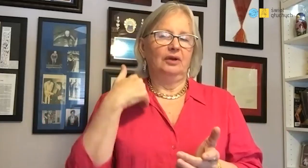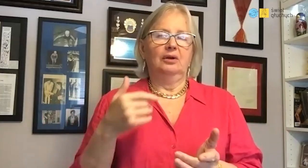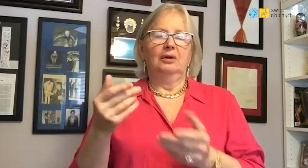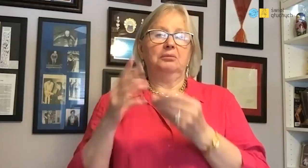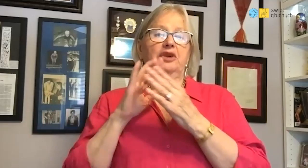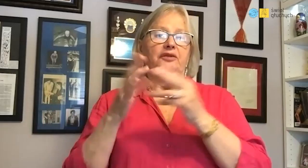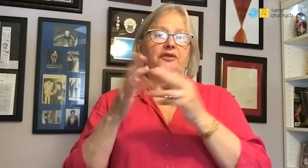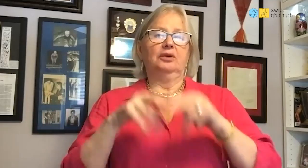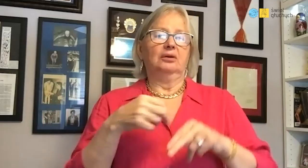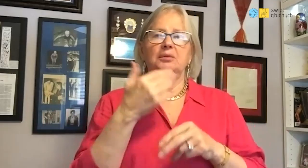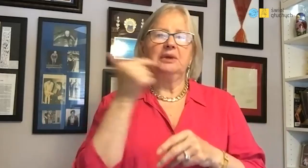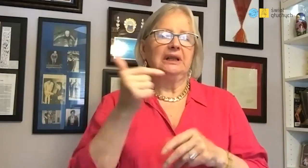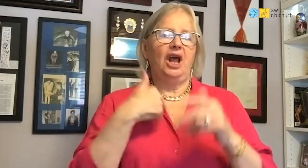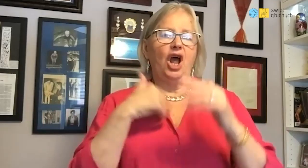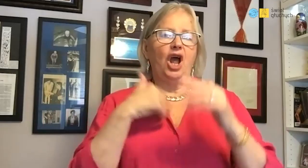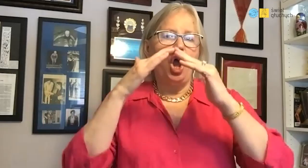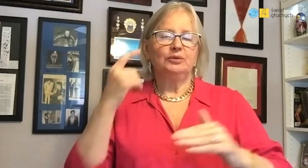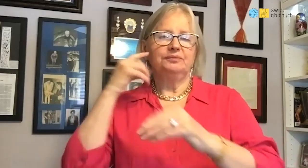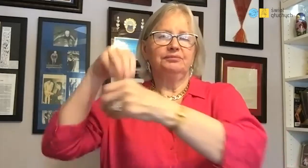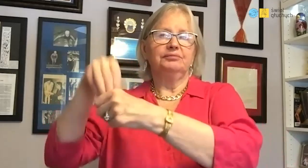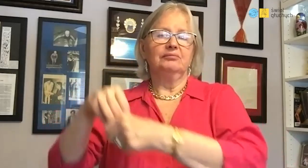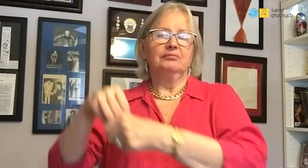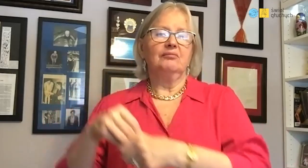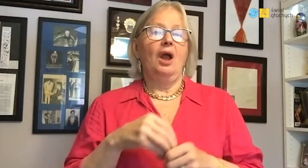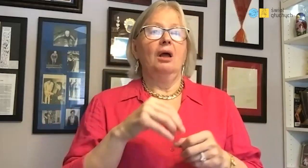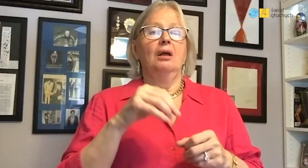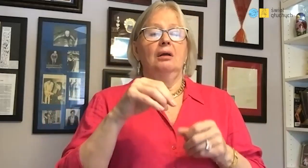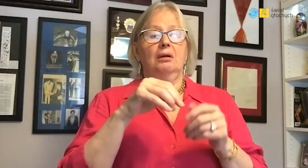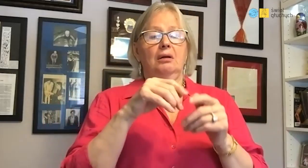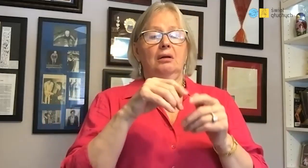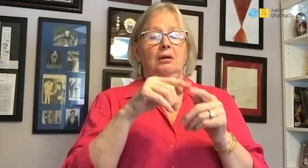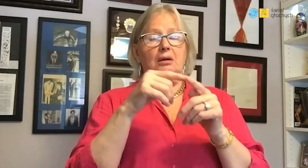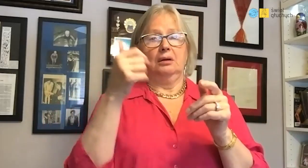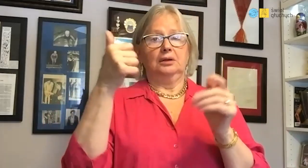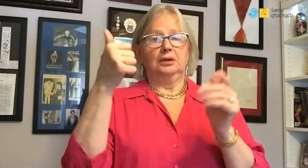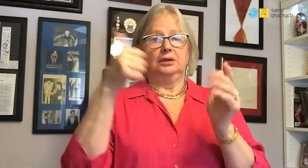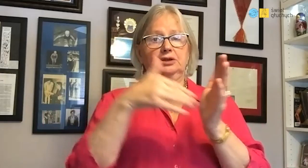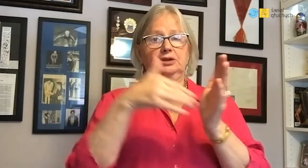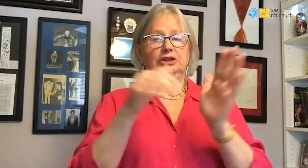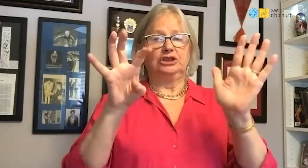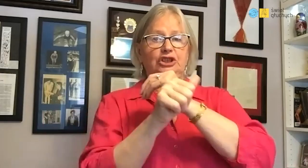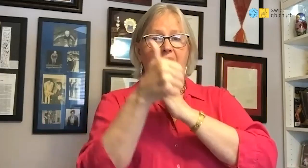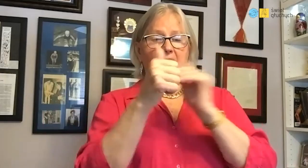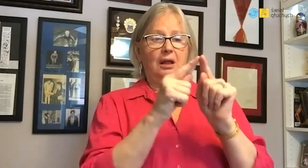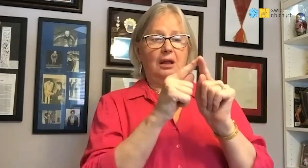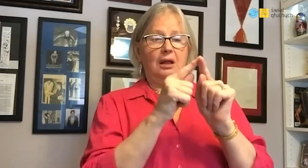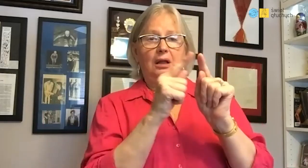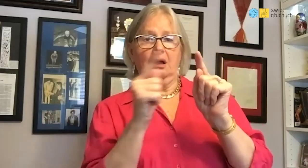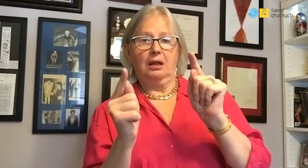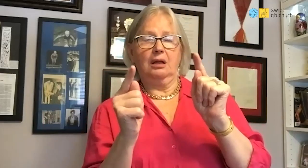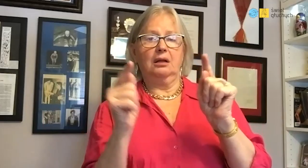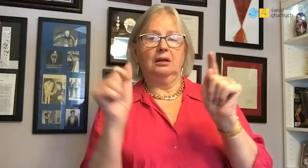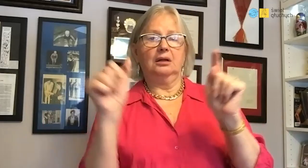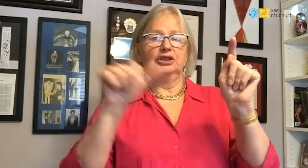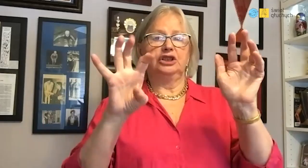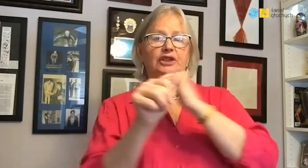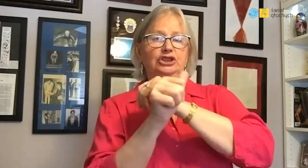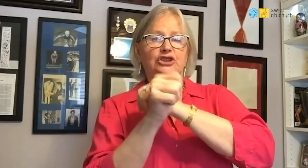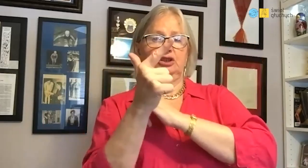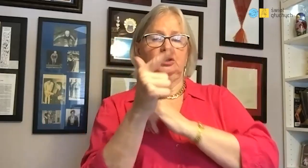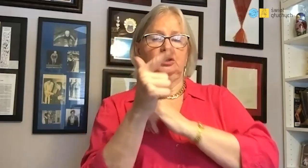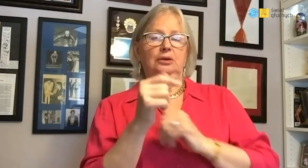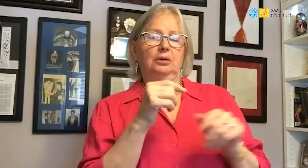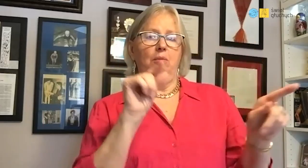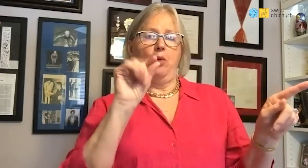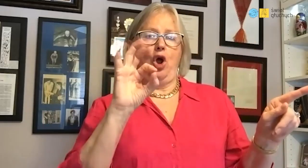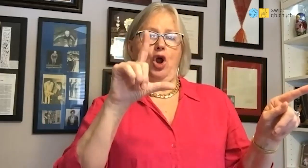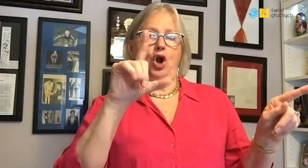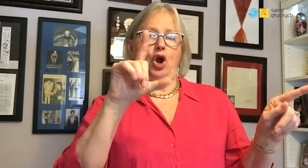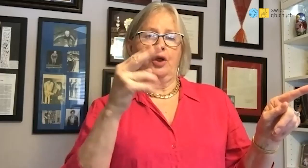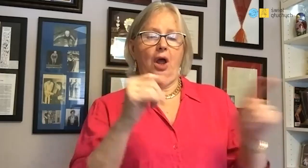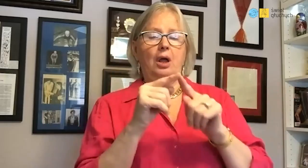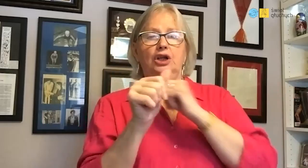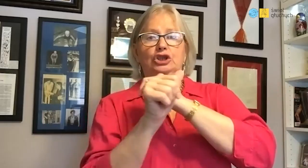From 1961 to 1962 I trained in Polonia club,